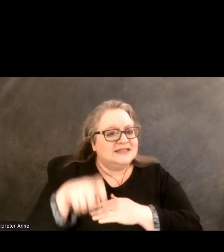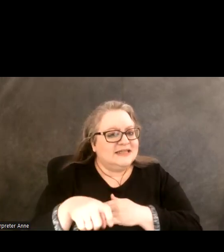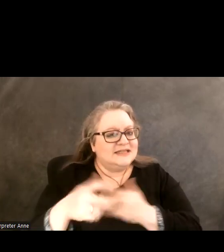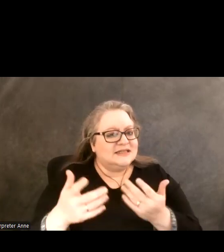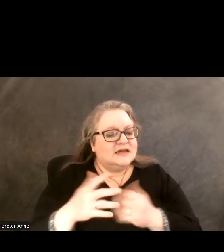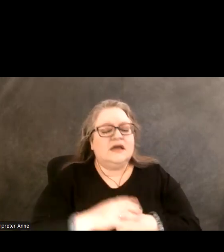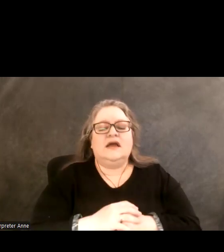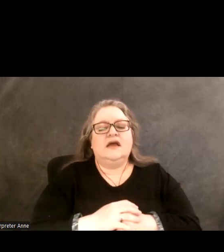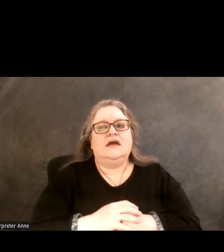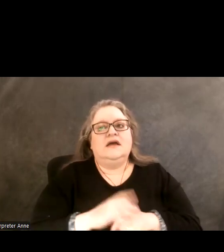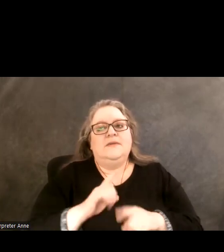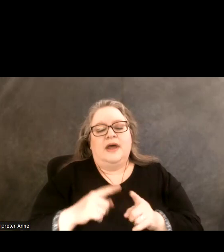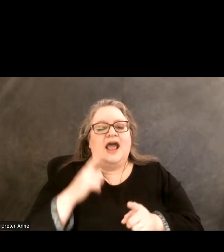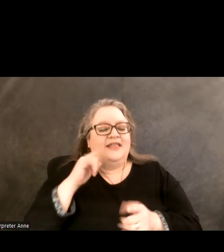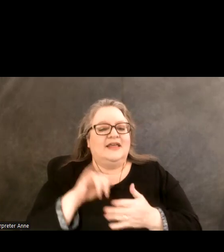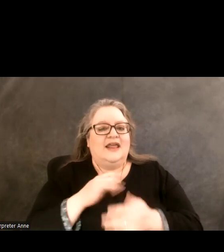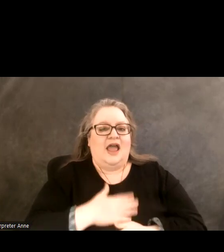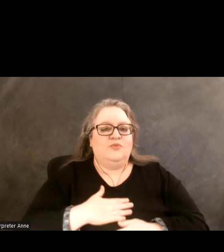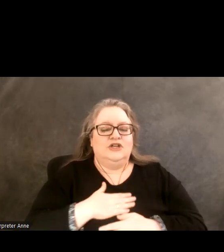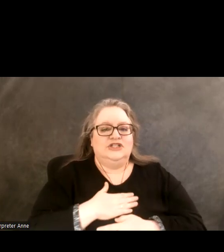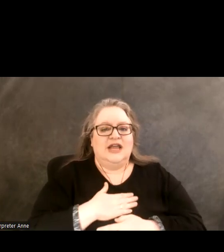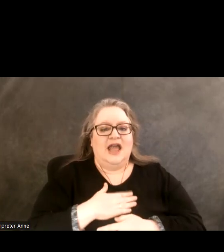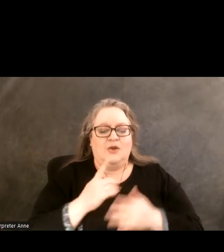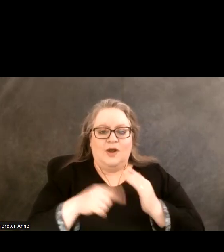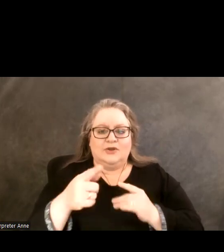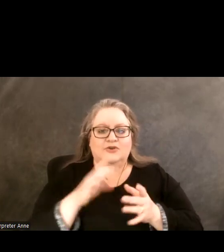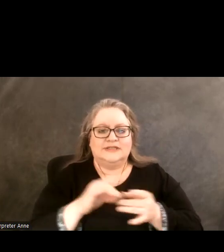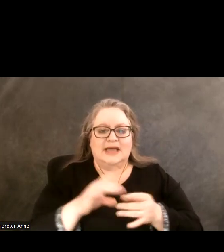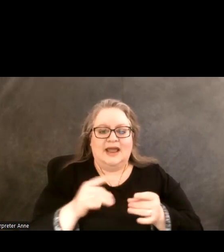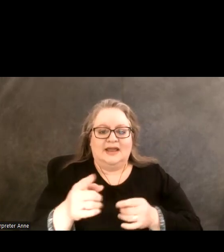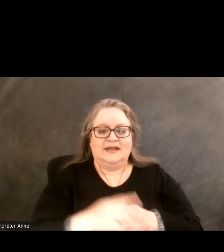think that I appreciate what you're saying because it's not